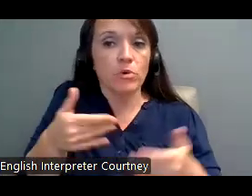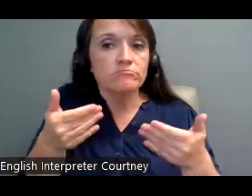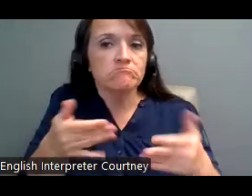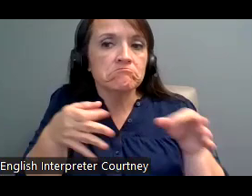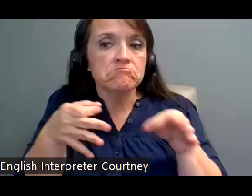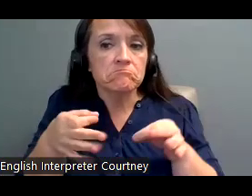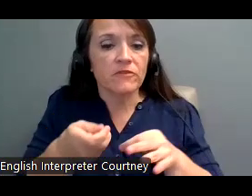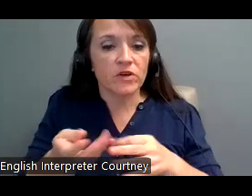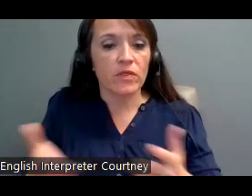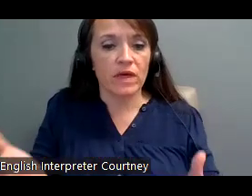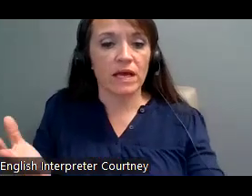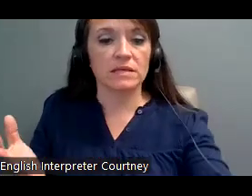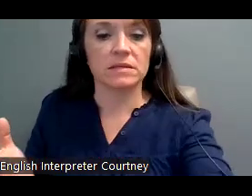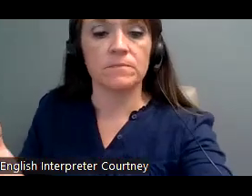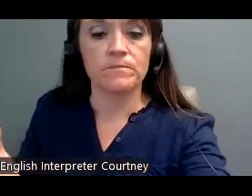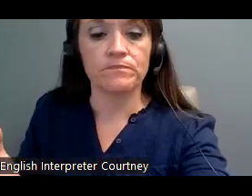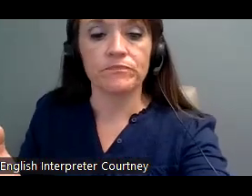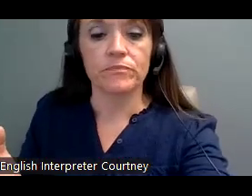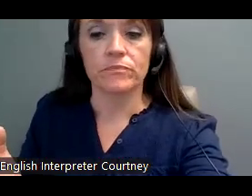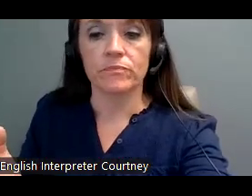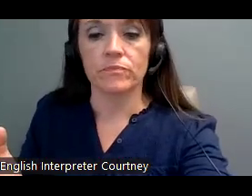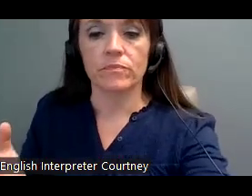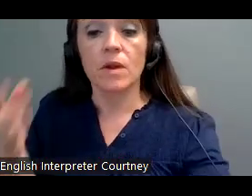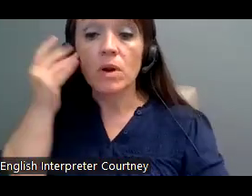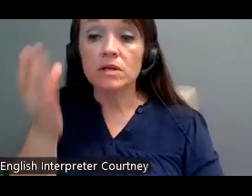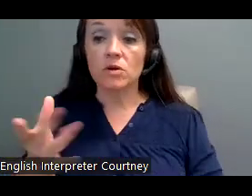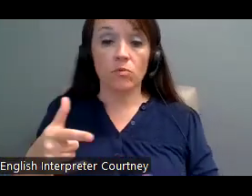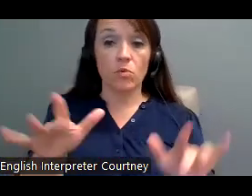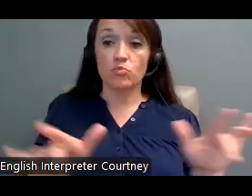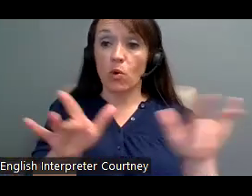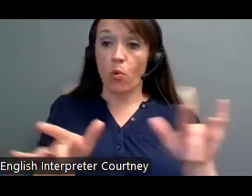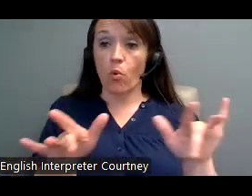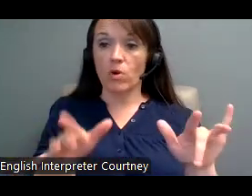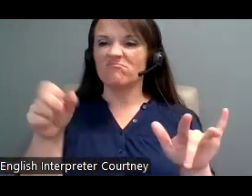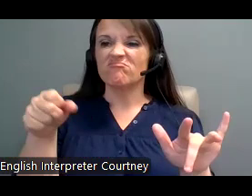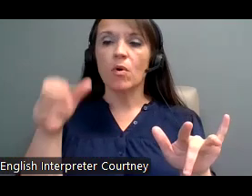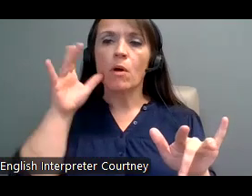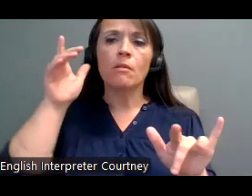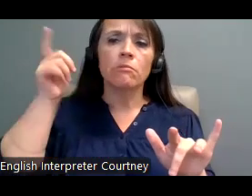First this webinar is being recorded and will be available at a later time on you tube.